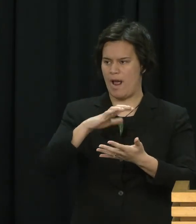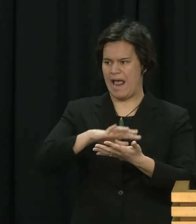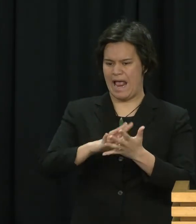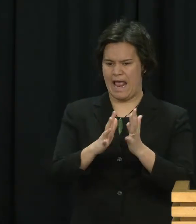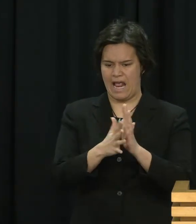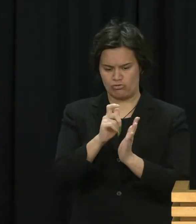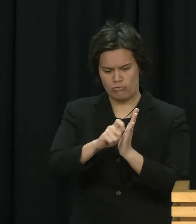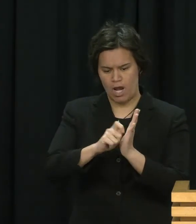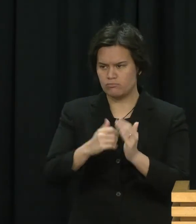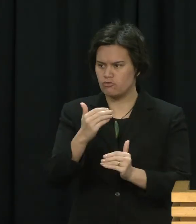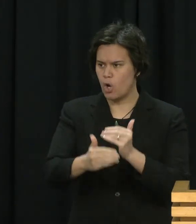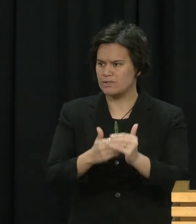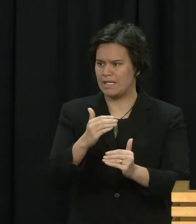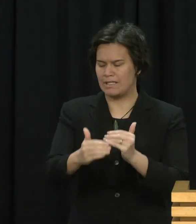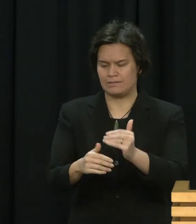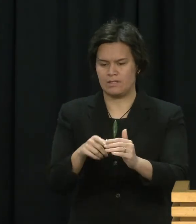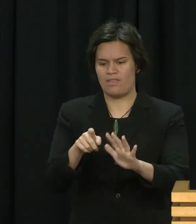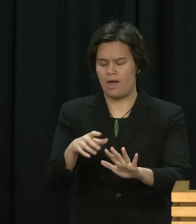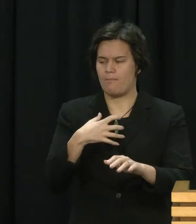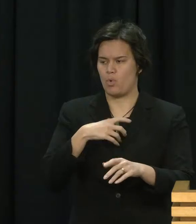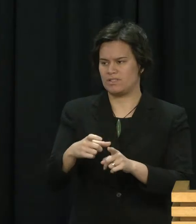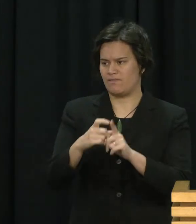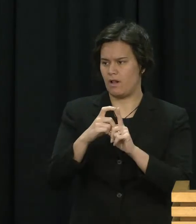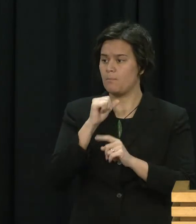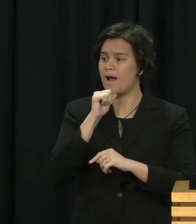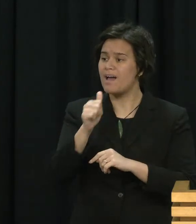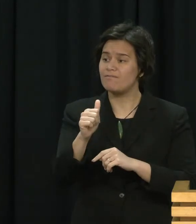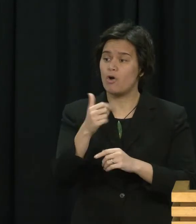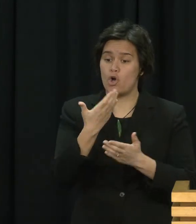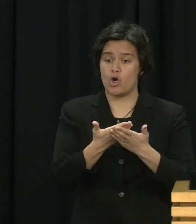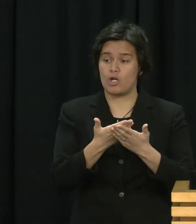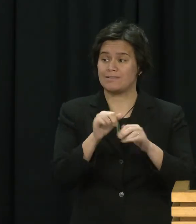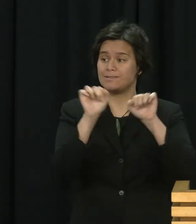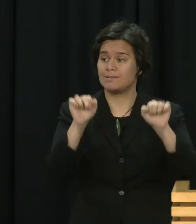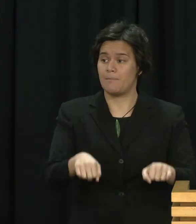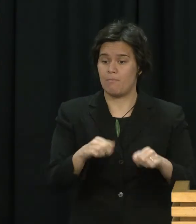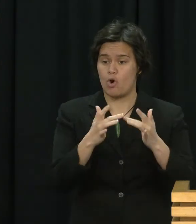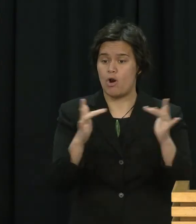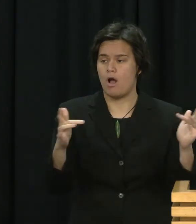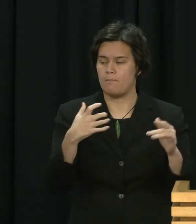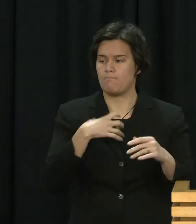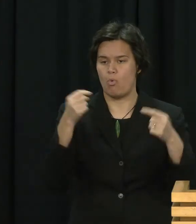vaccinated in the testing register when a manual process has been gone through. It's